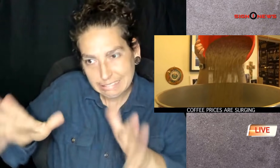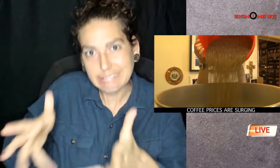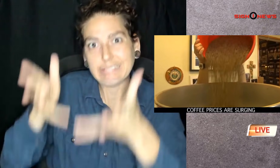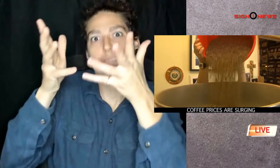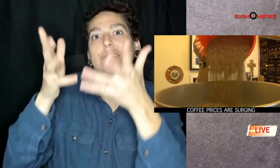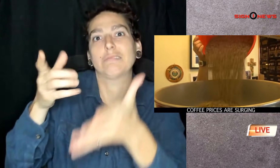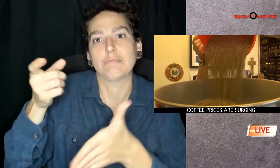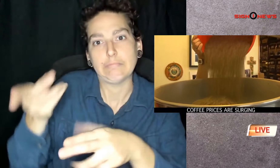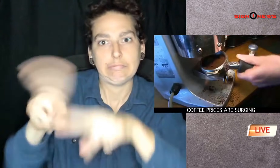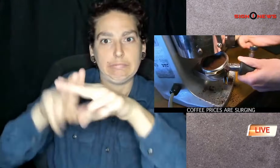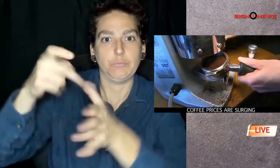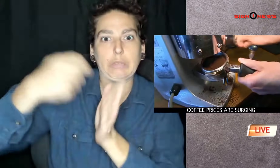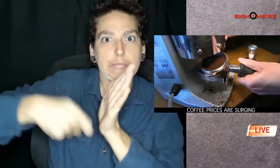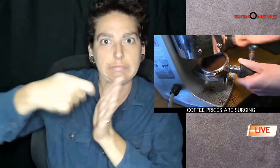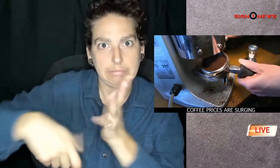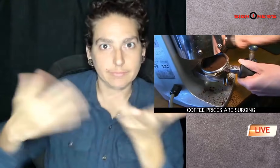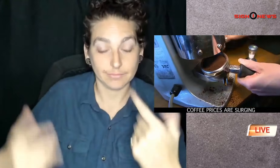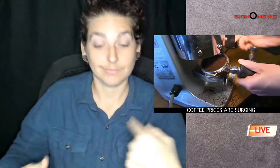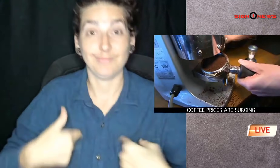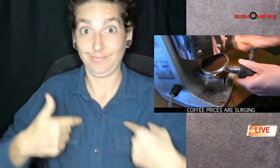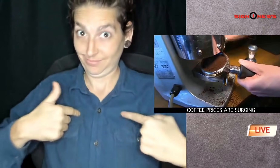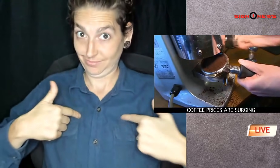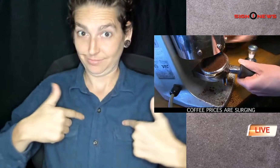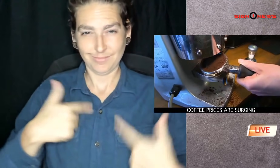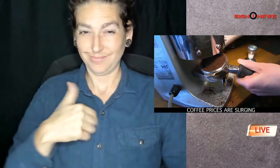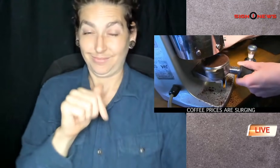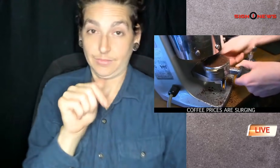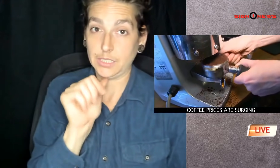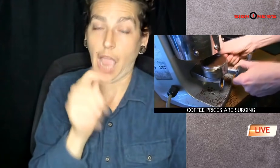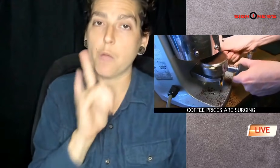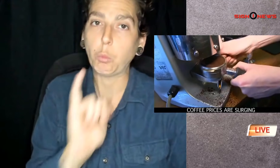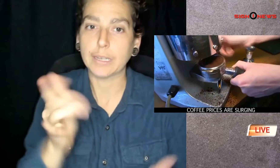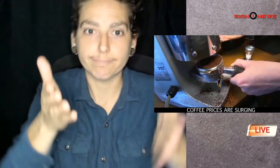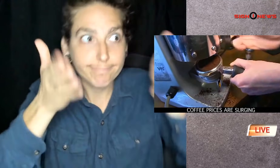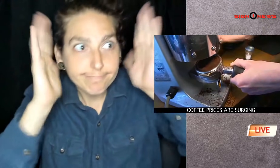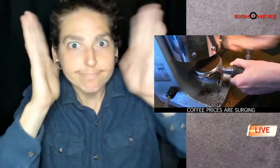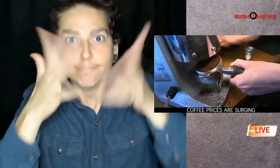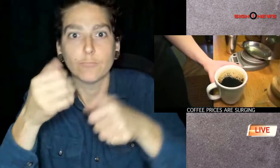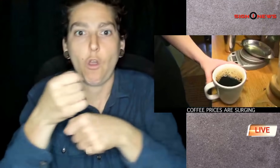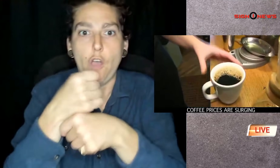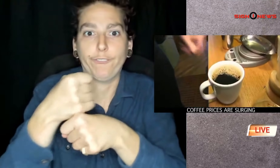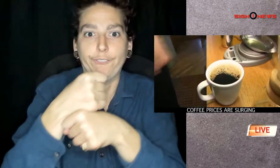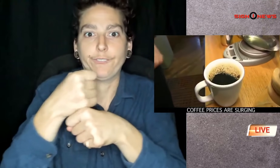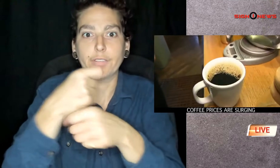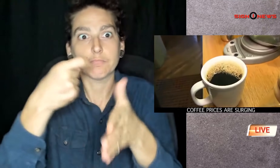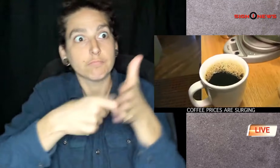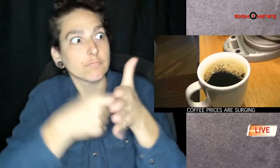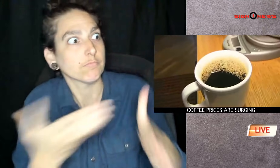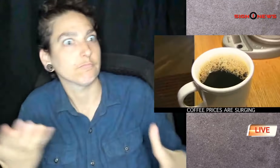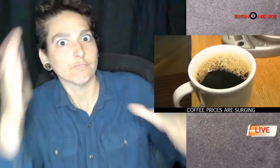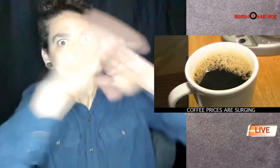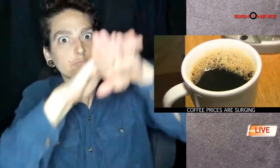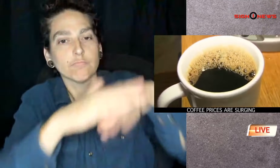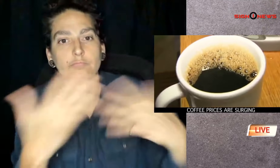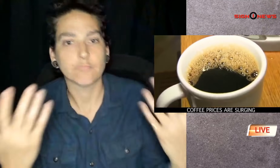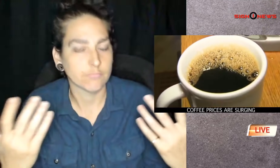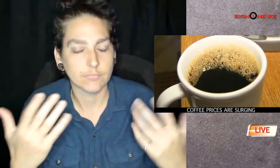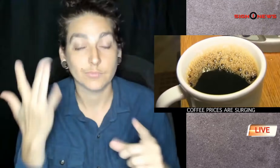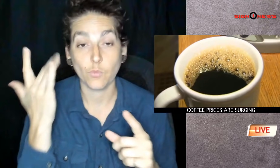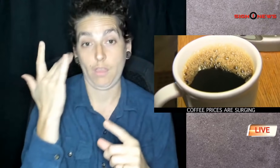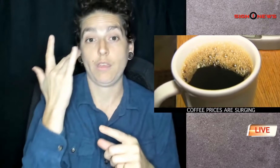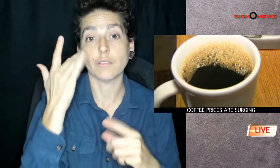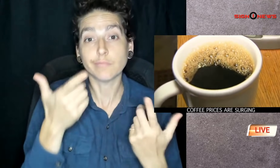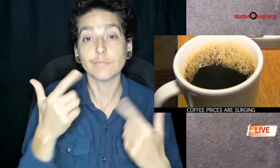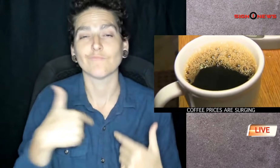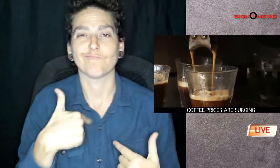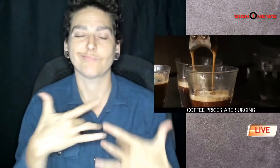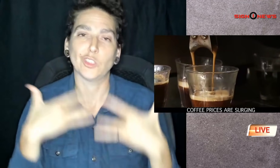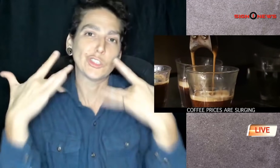to raise prices I'm really not paying attention to the rising price of coffee because I tend